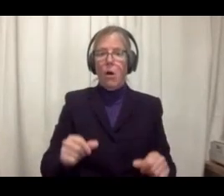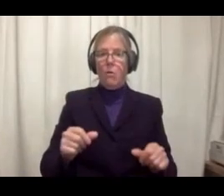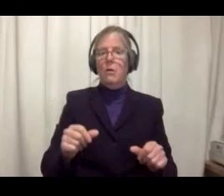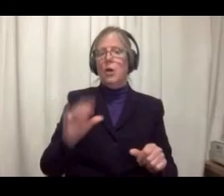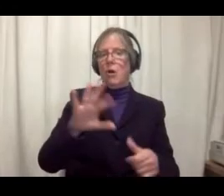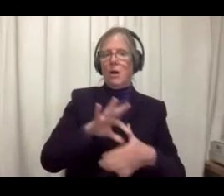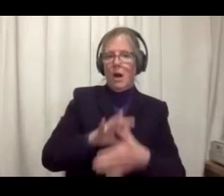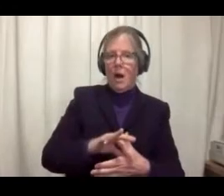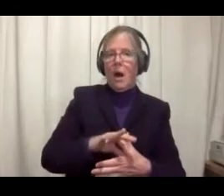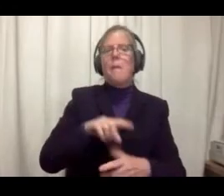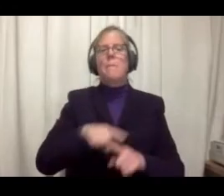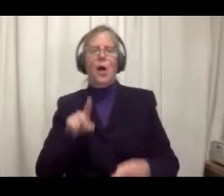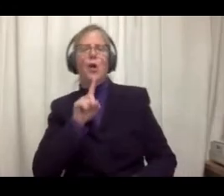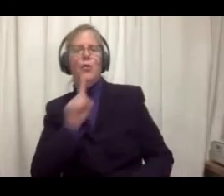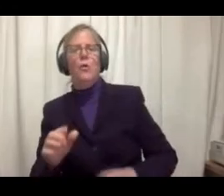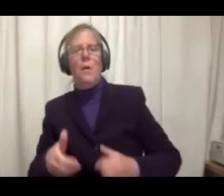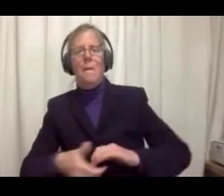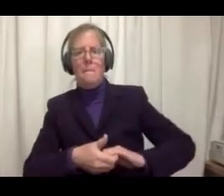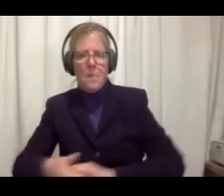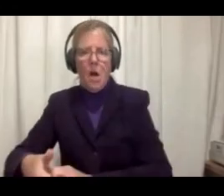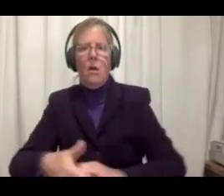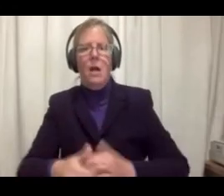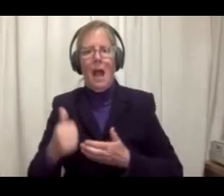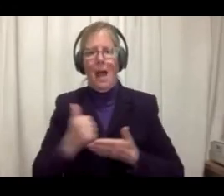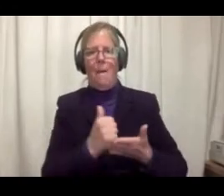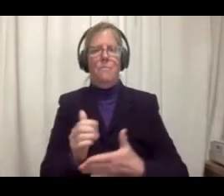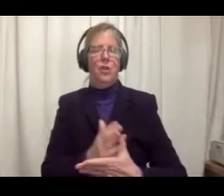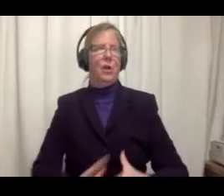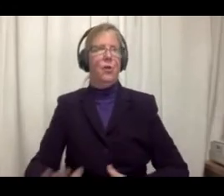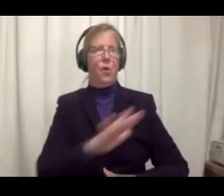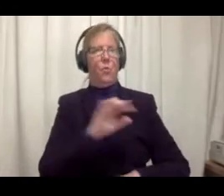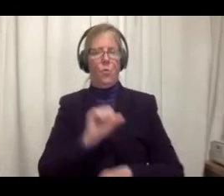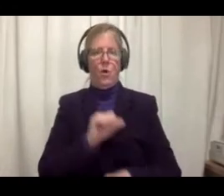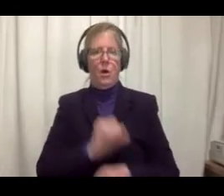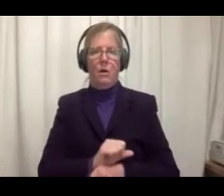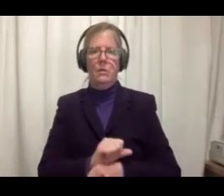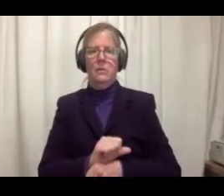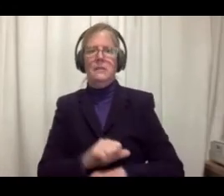By the end of this session, you’ll know how to submit your products to the NCRTM,